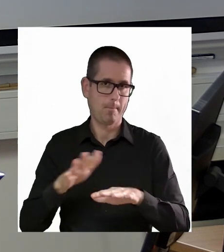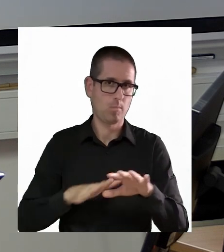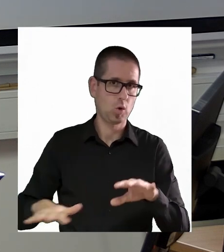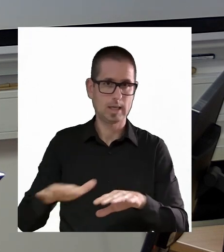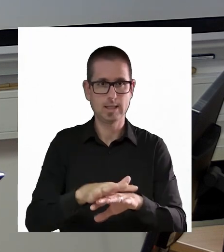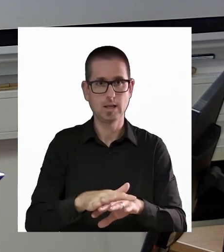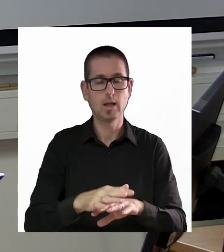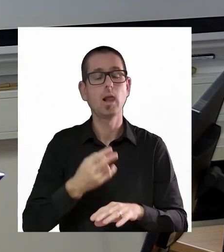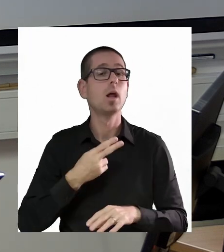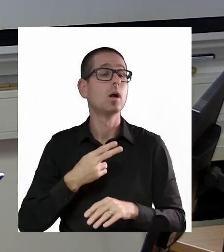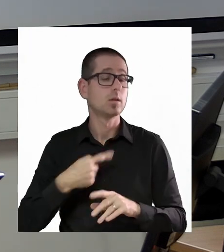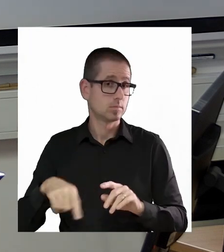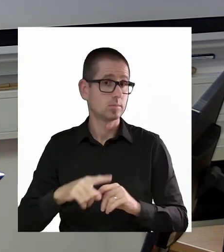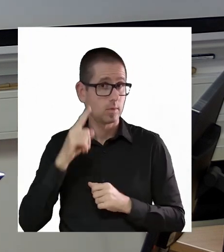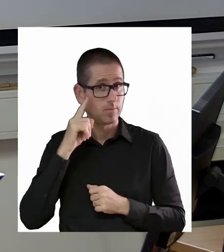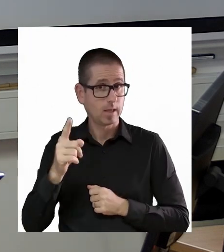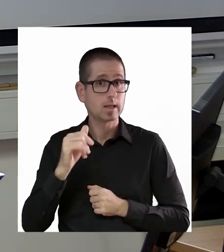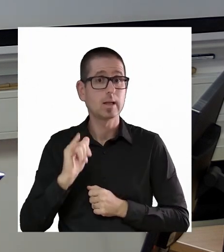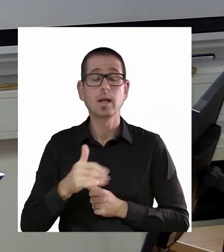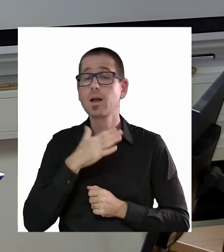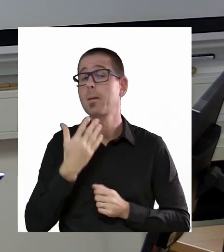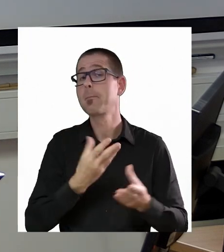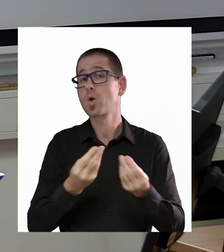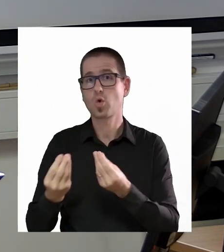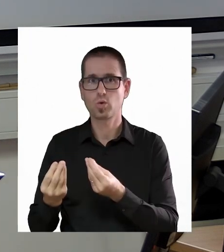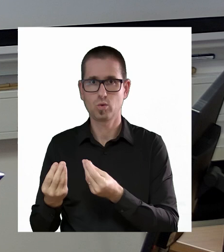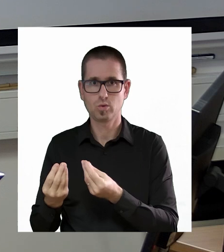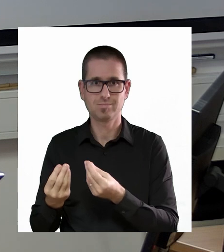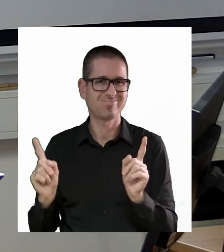however realise that many were not included